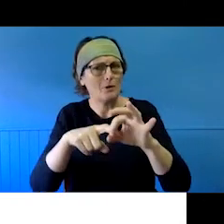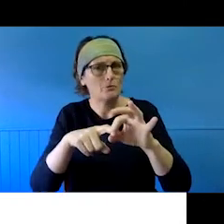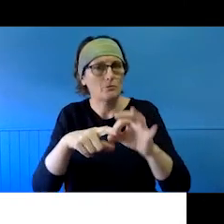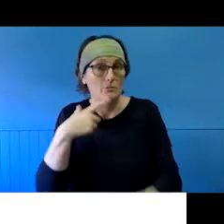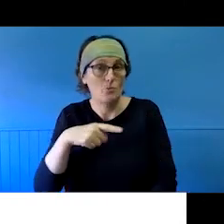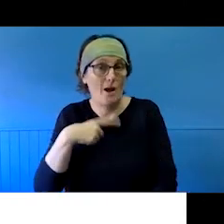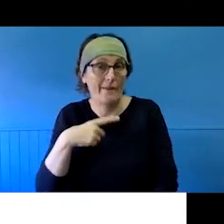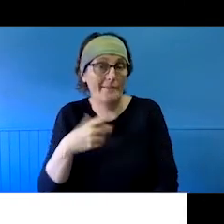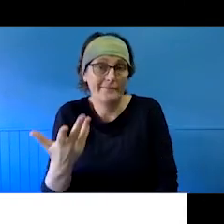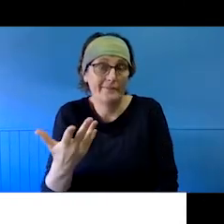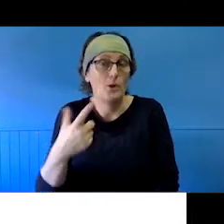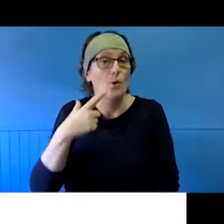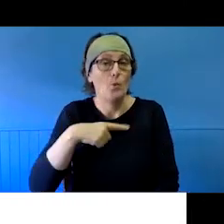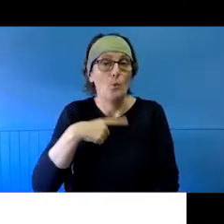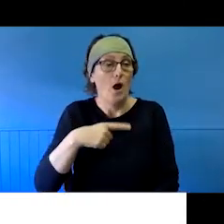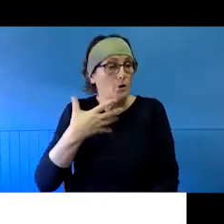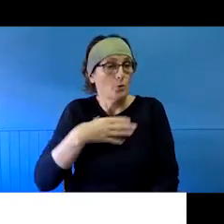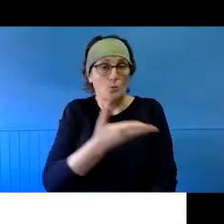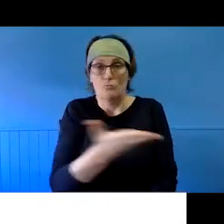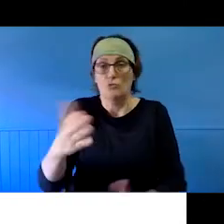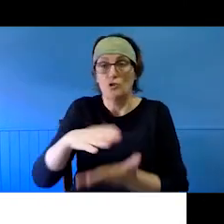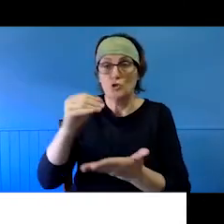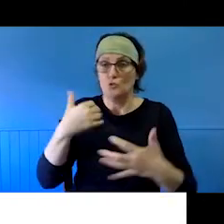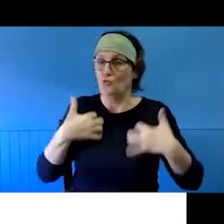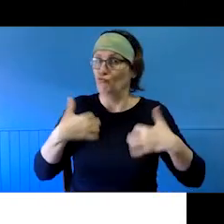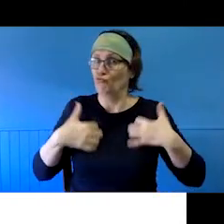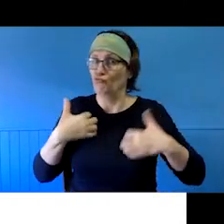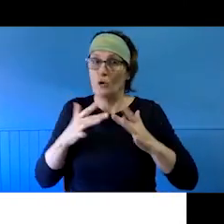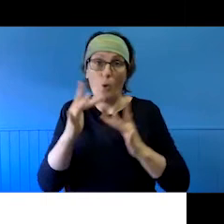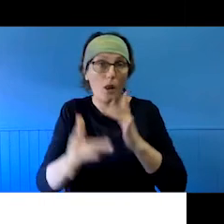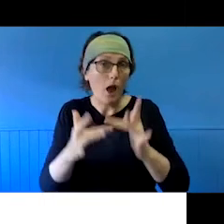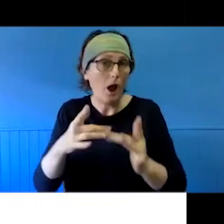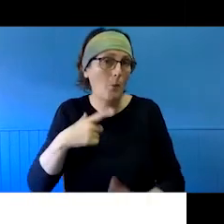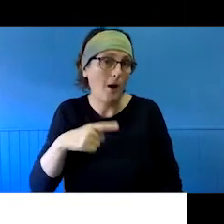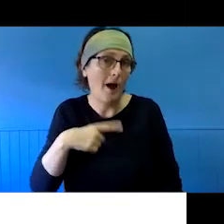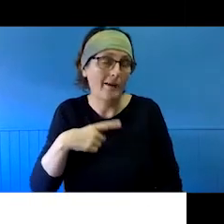Why do we want students to be motivated in online learning. The